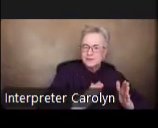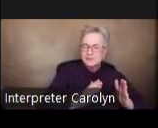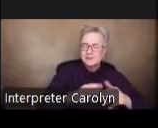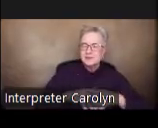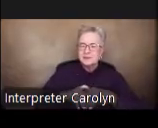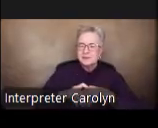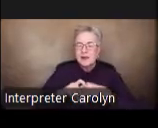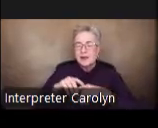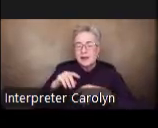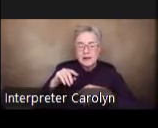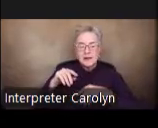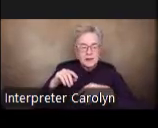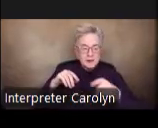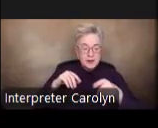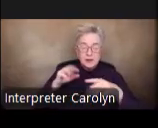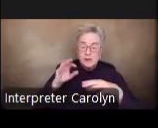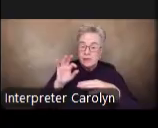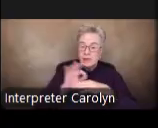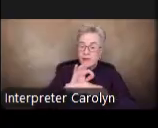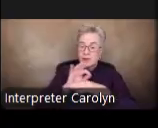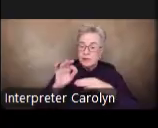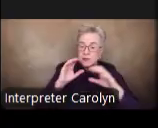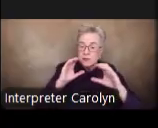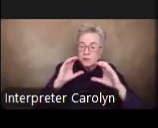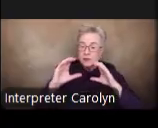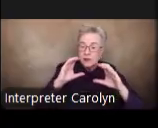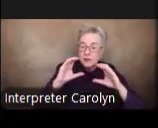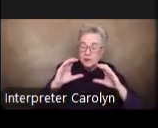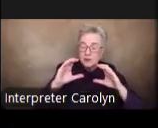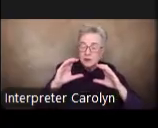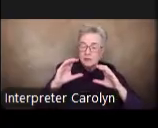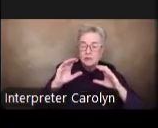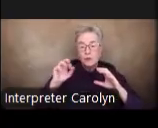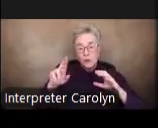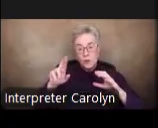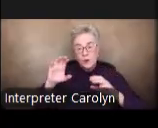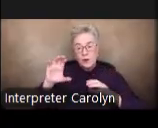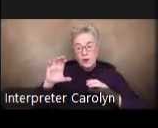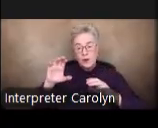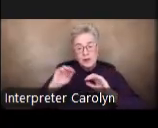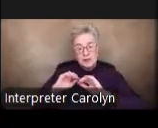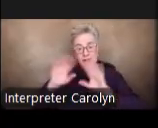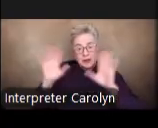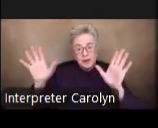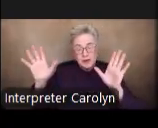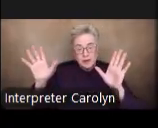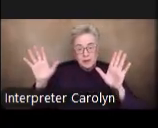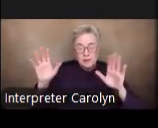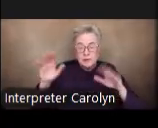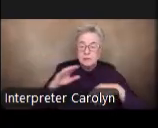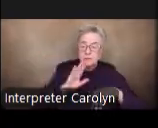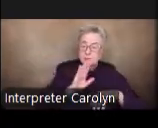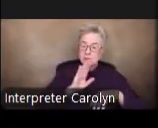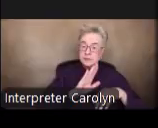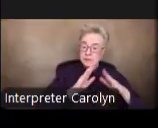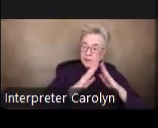and then functional communication versus clarity, we want to ask is the house child's House meeting their needs even